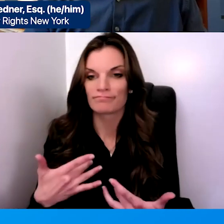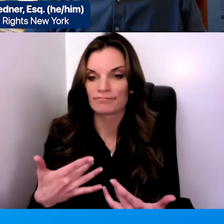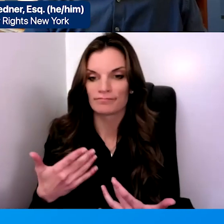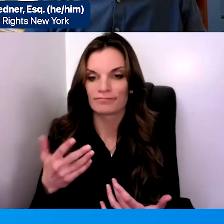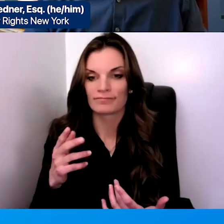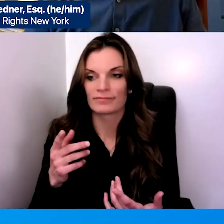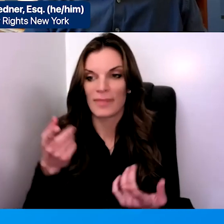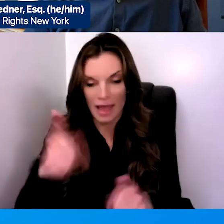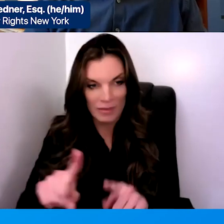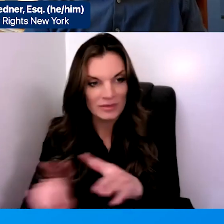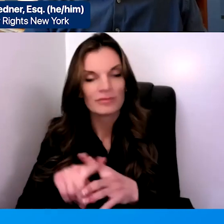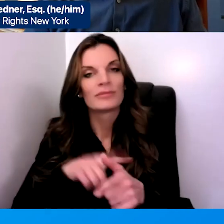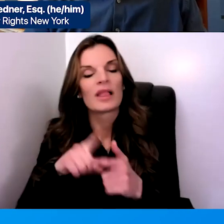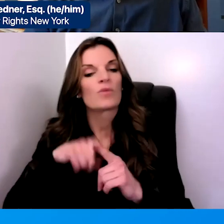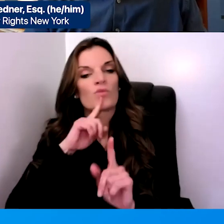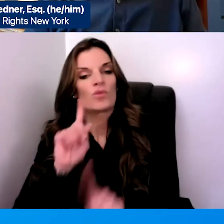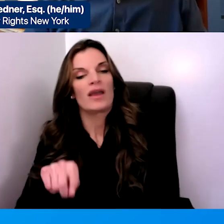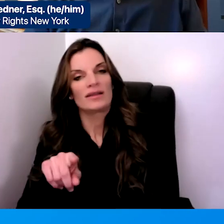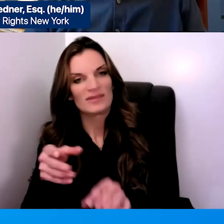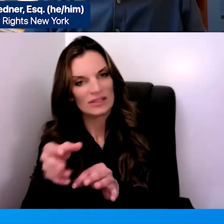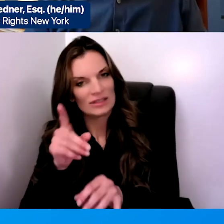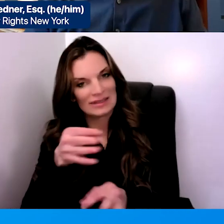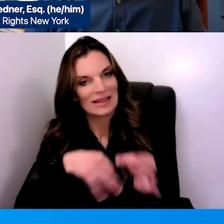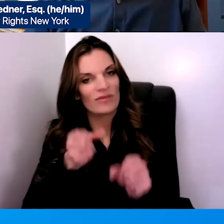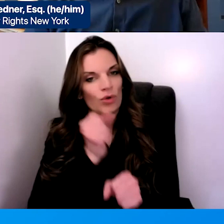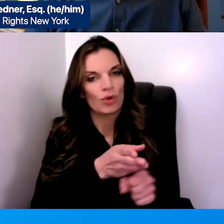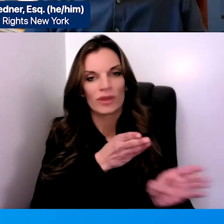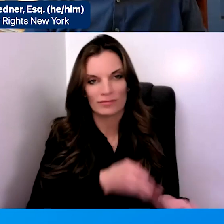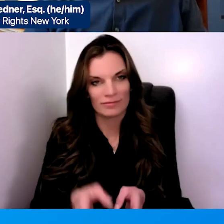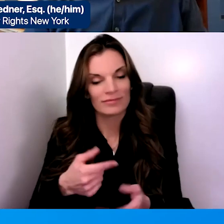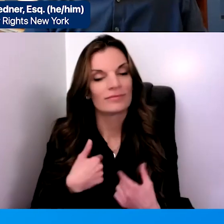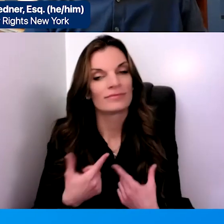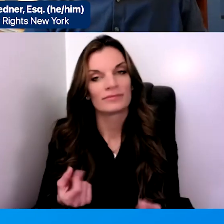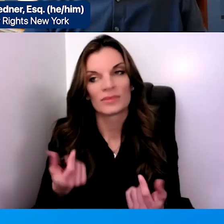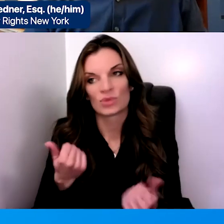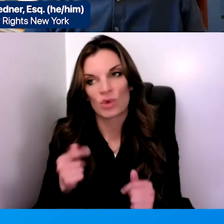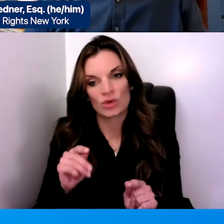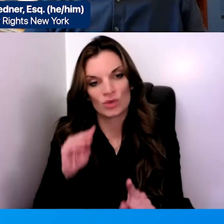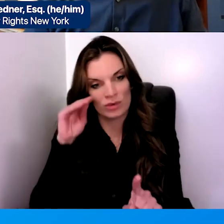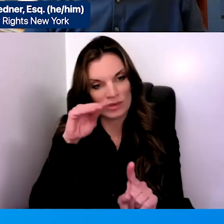But a lot of what I do is trying to educate donors specifically